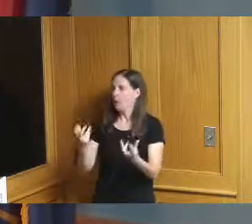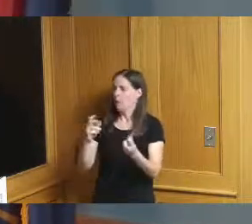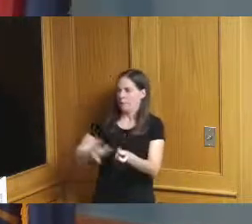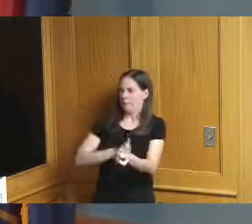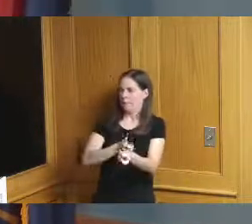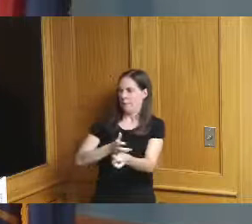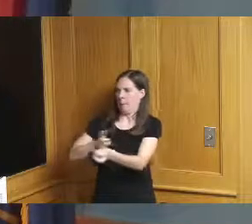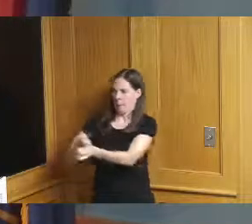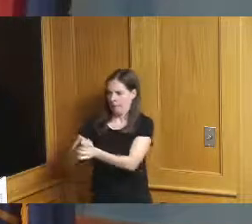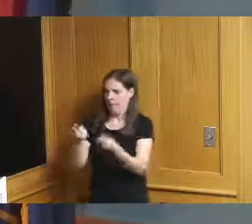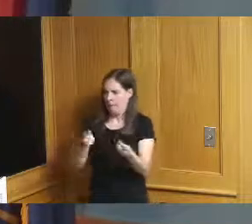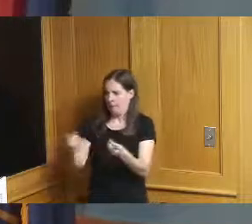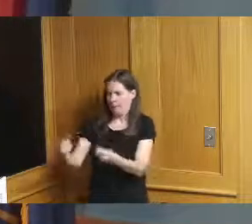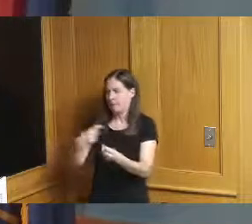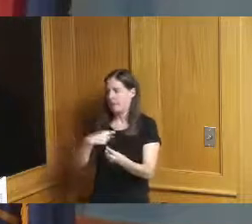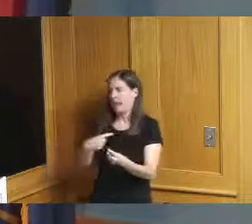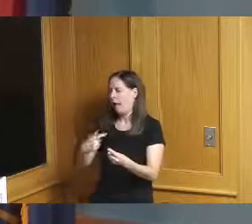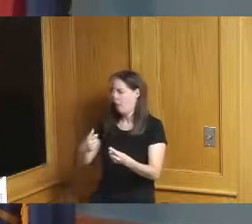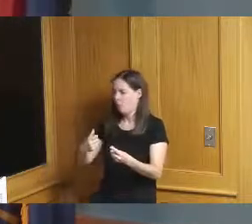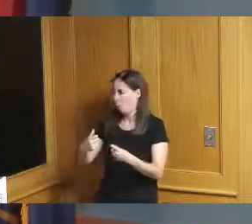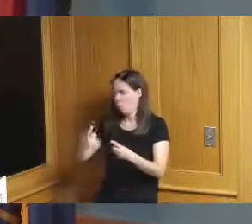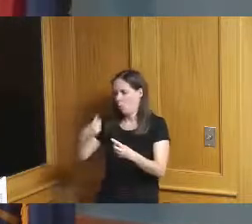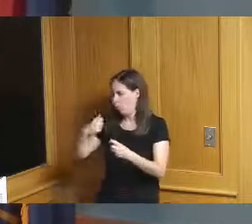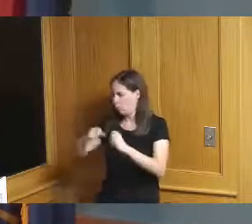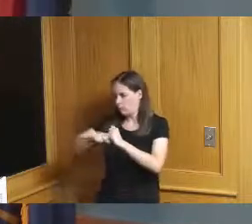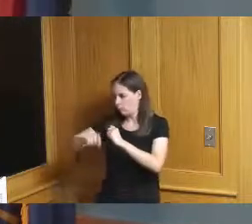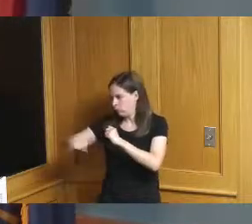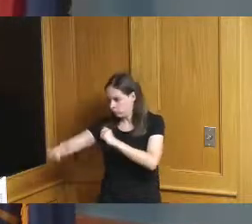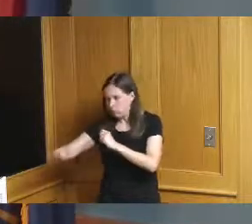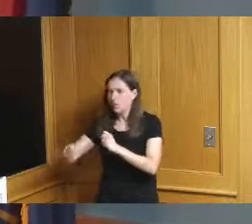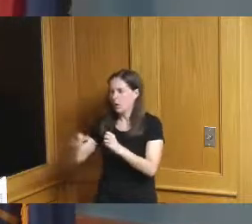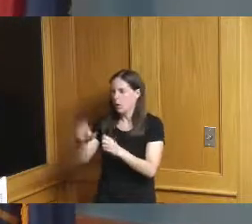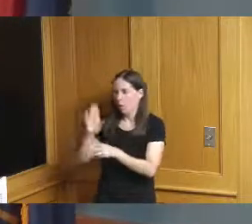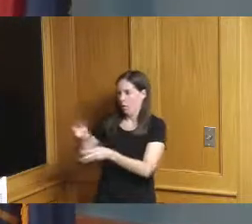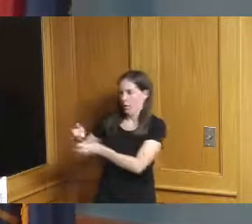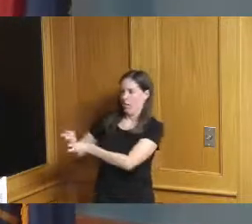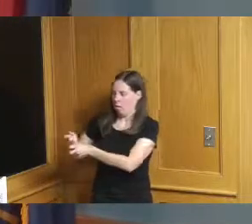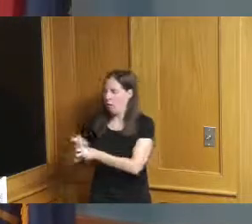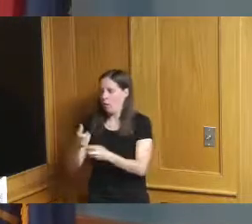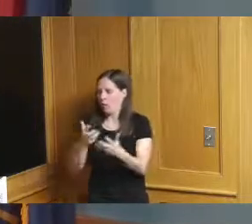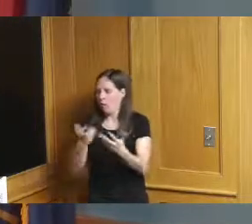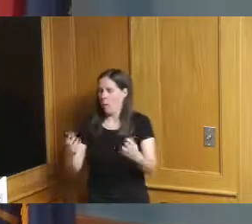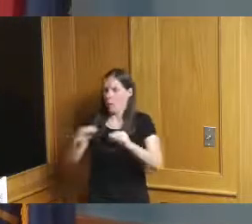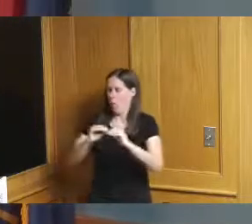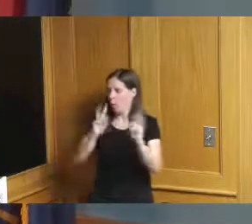of comments because we have a lot more business to move forward but i thank you for coming in and um